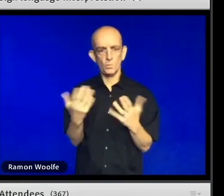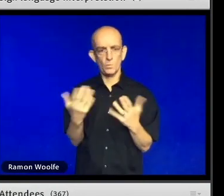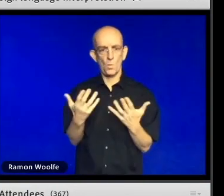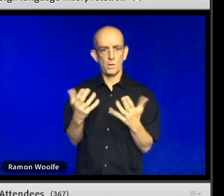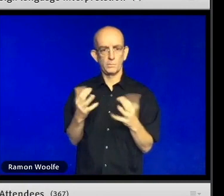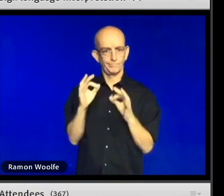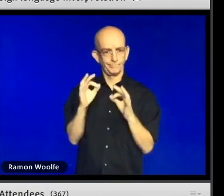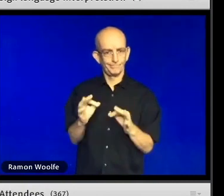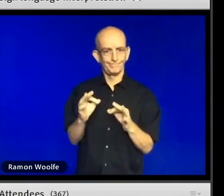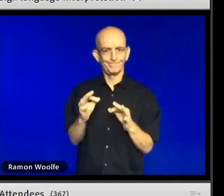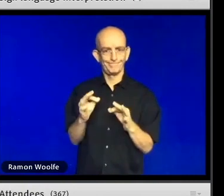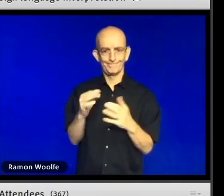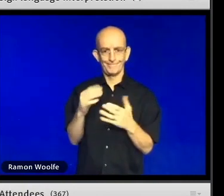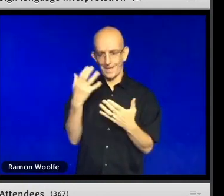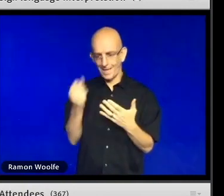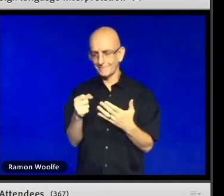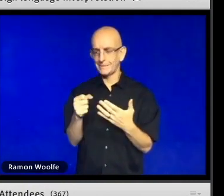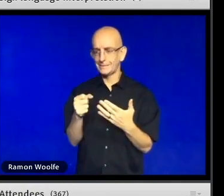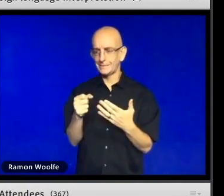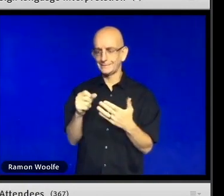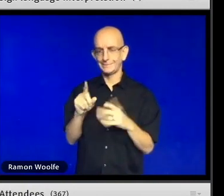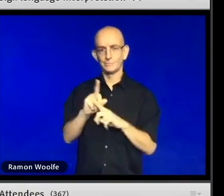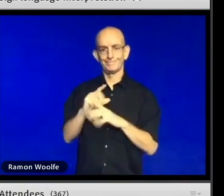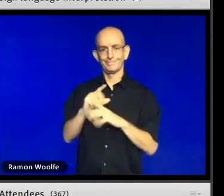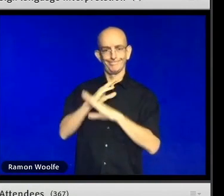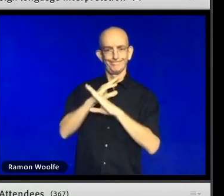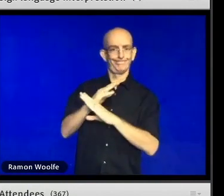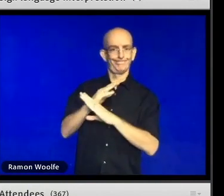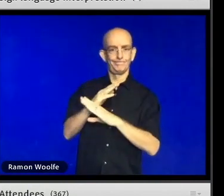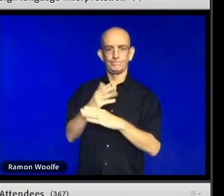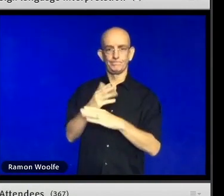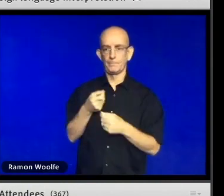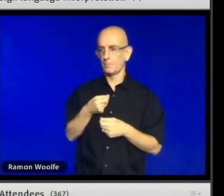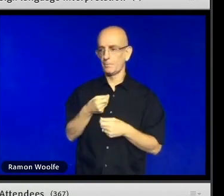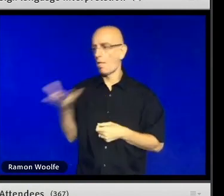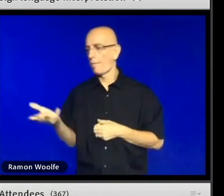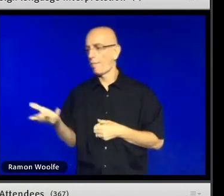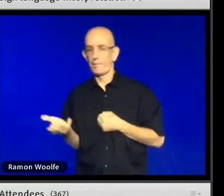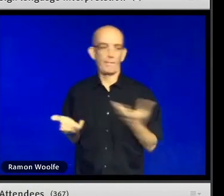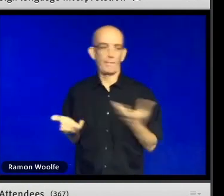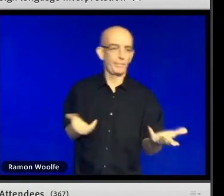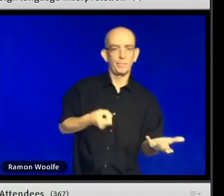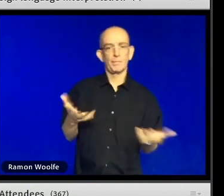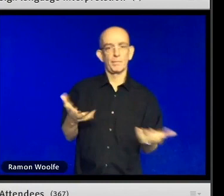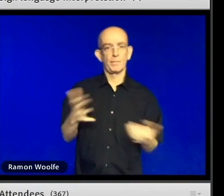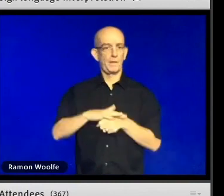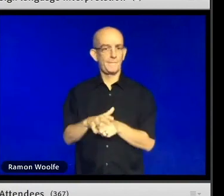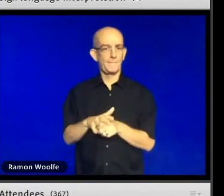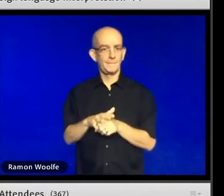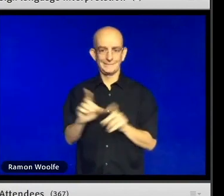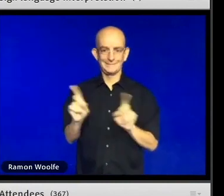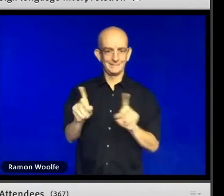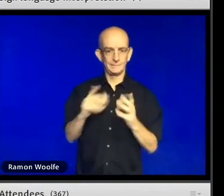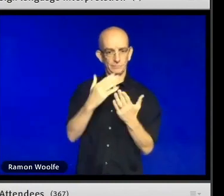final page. The event page of today's webinar. So we're had several questions come in and